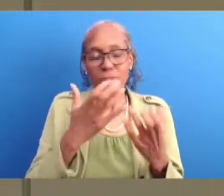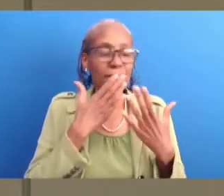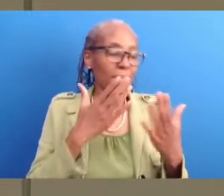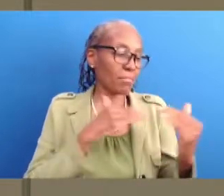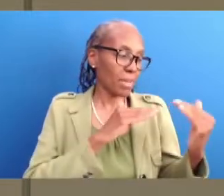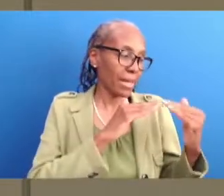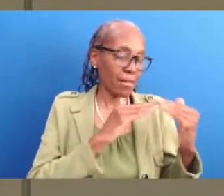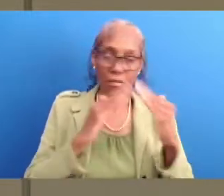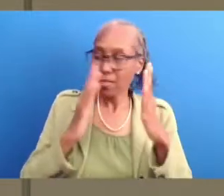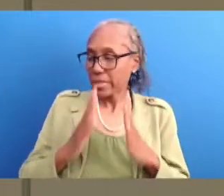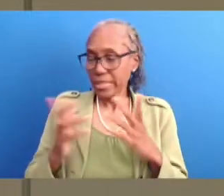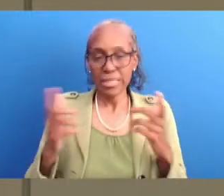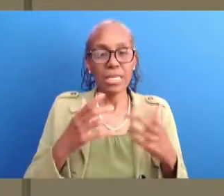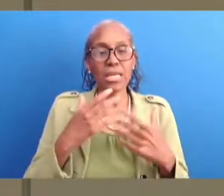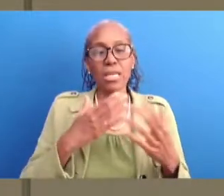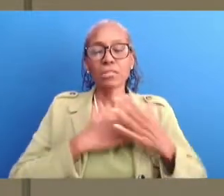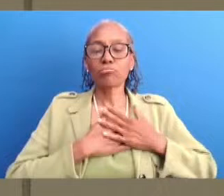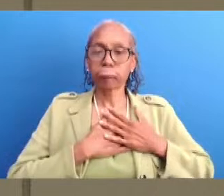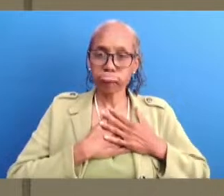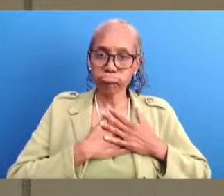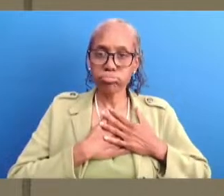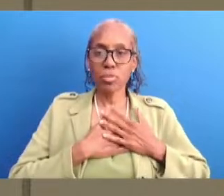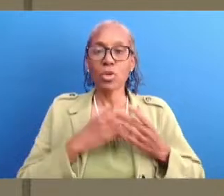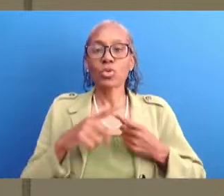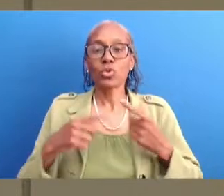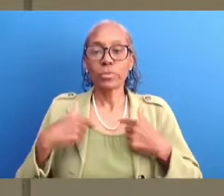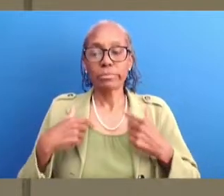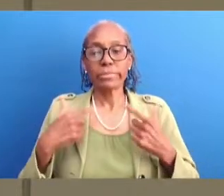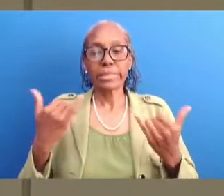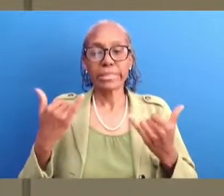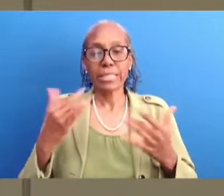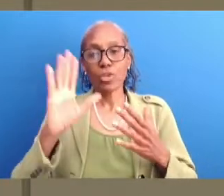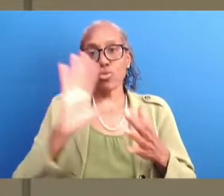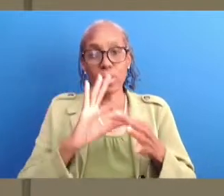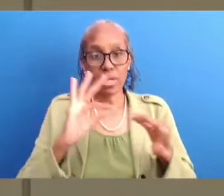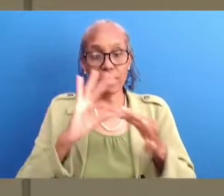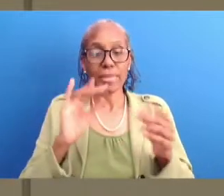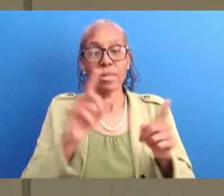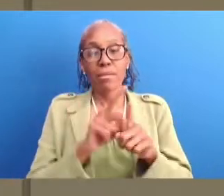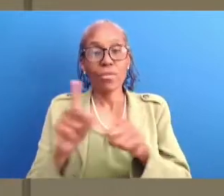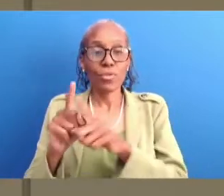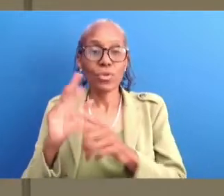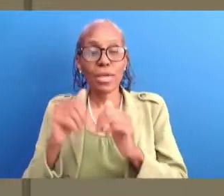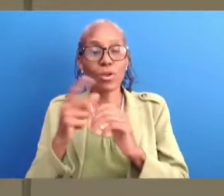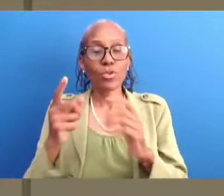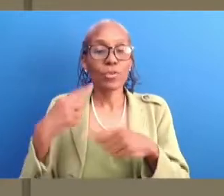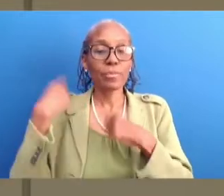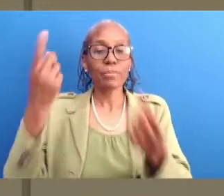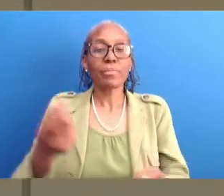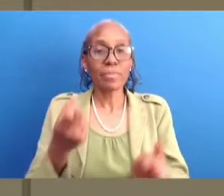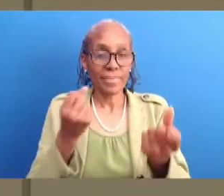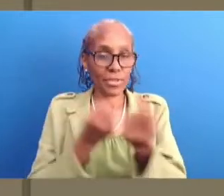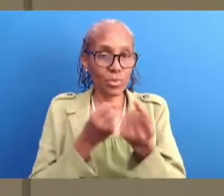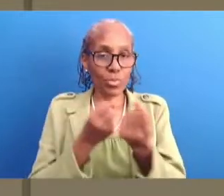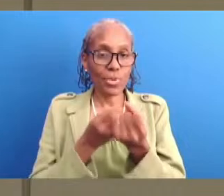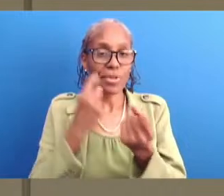AND LASTLY, I JUST REALLY WANT TO THANK MY COLLEAGUES, IT MEANS